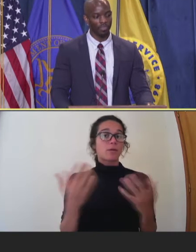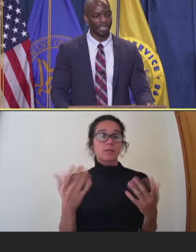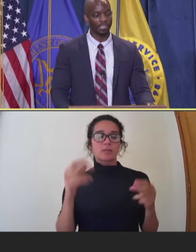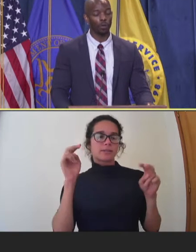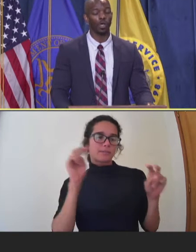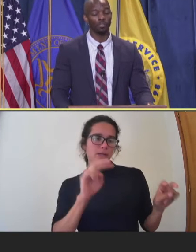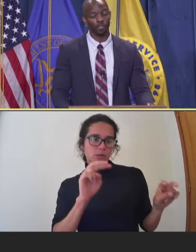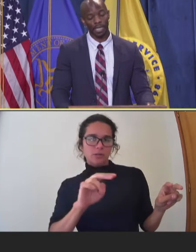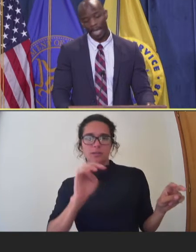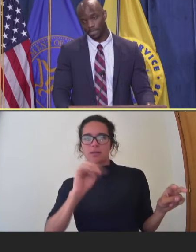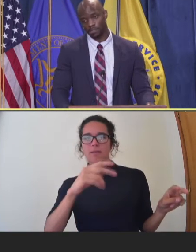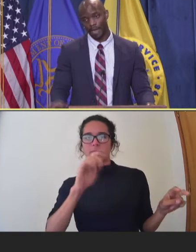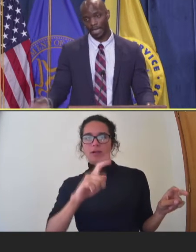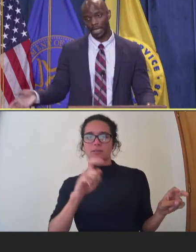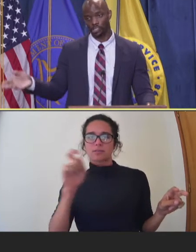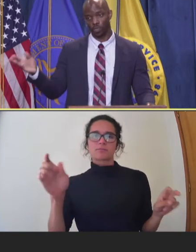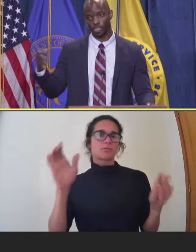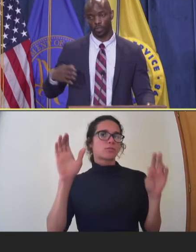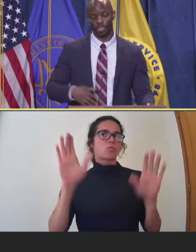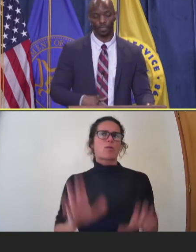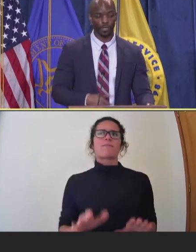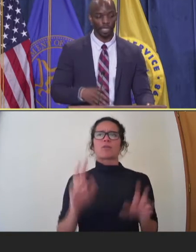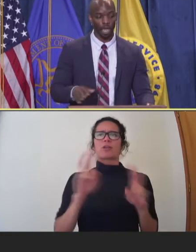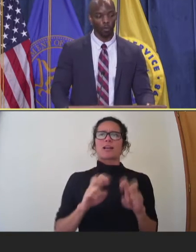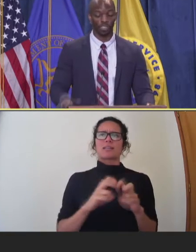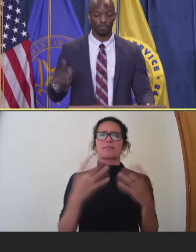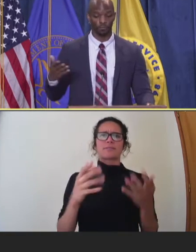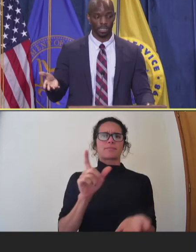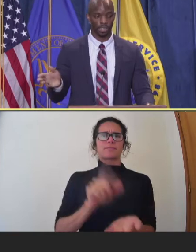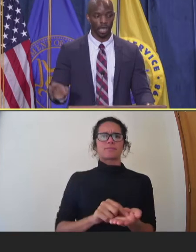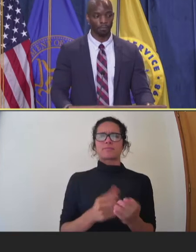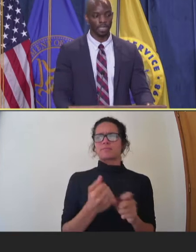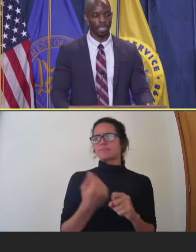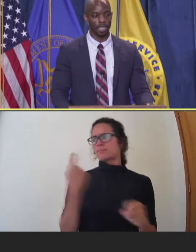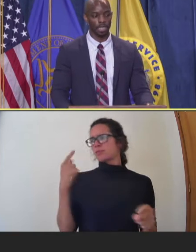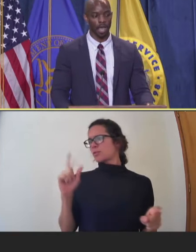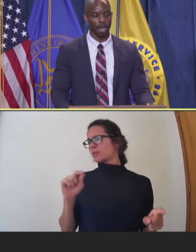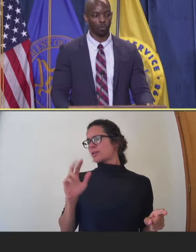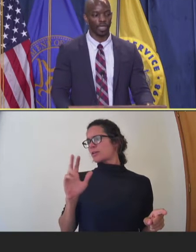They did a wonderful analysis back in 2023, which they've recently updated. Where they